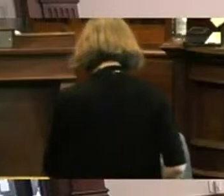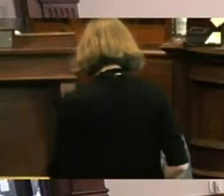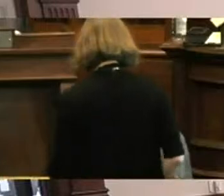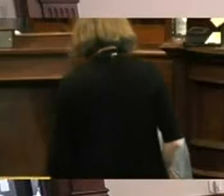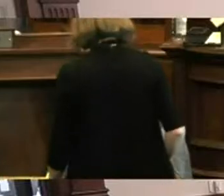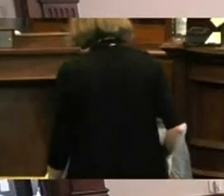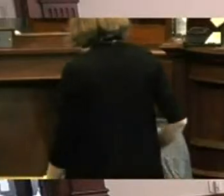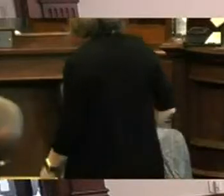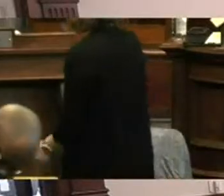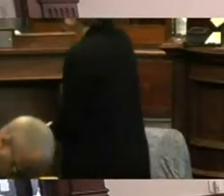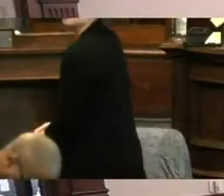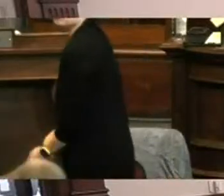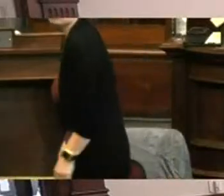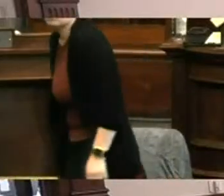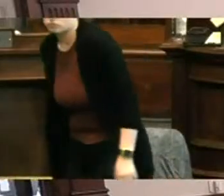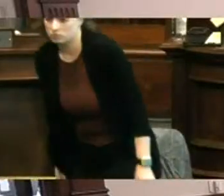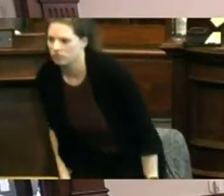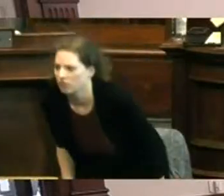made or had think there's